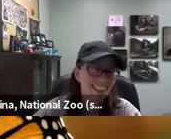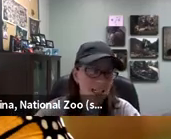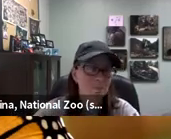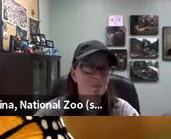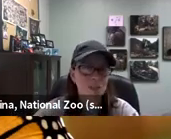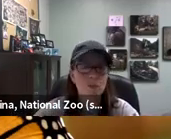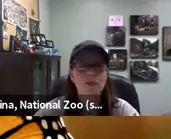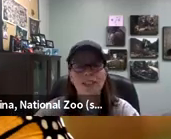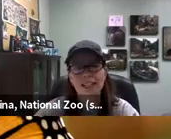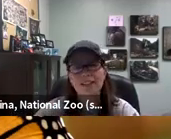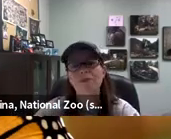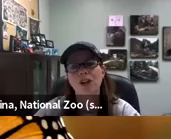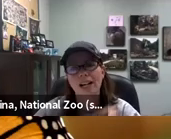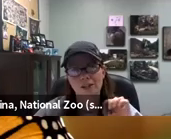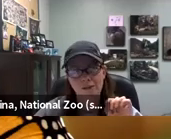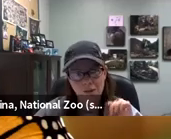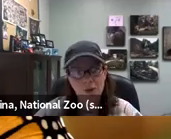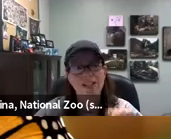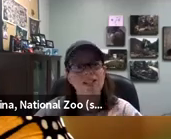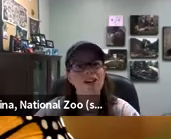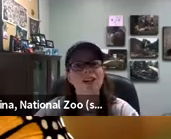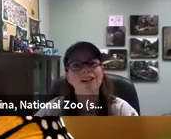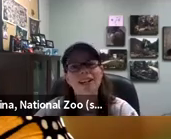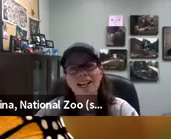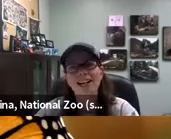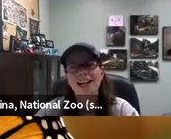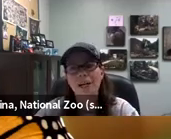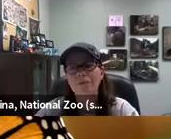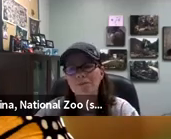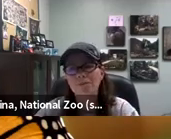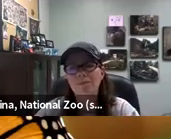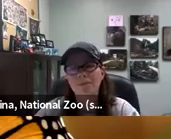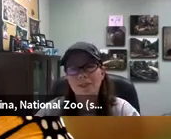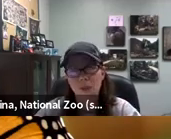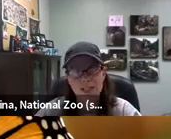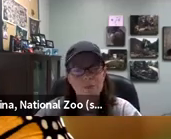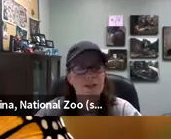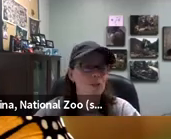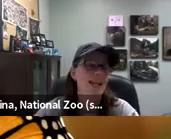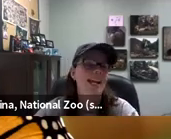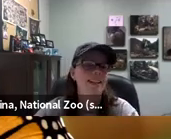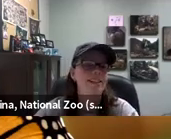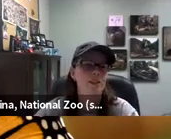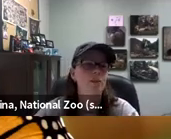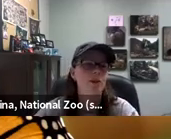So we really have tried to focus on